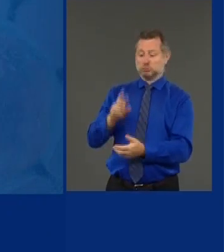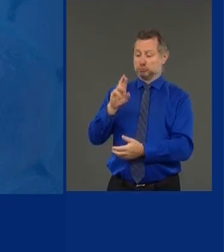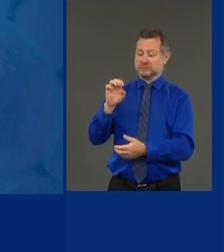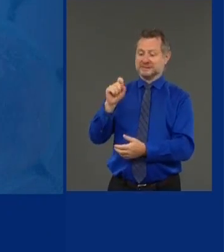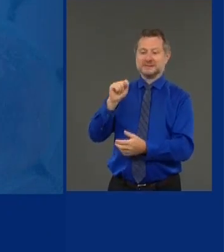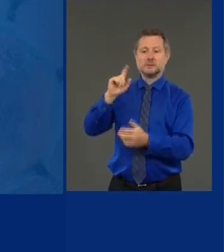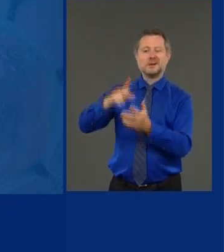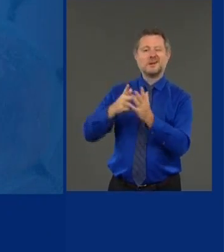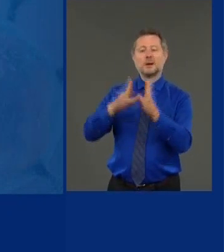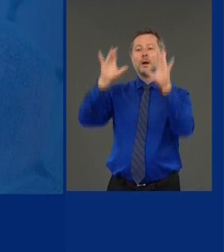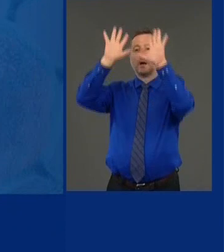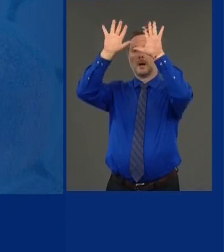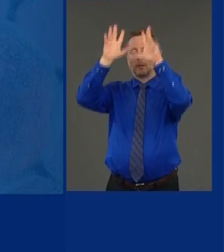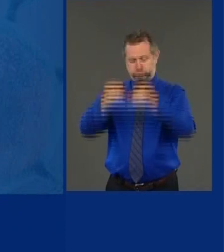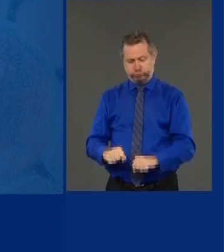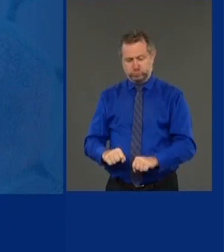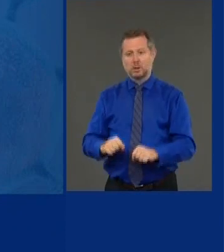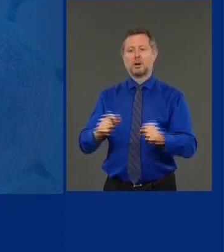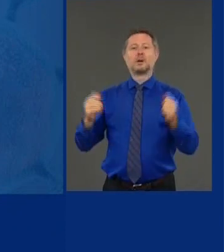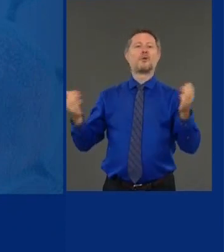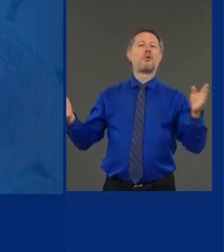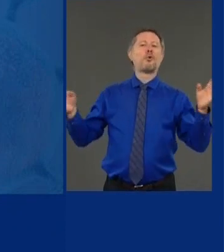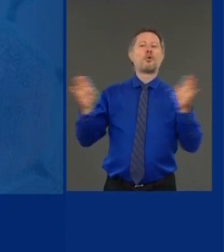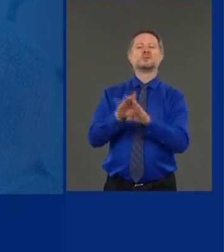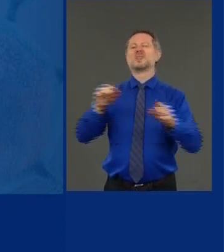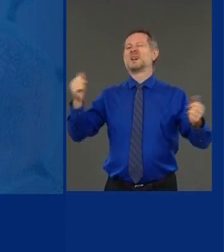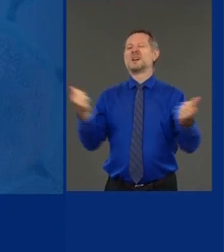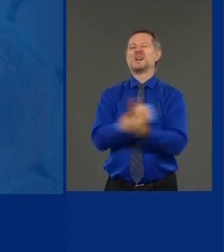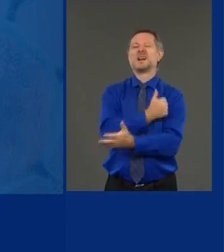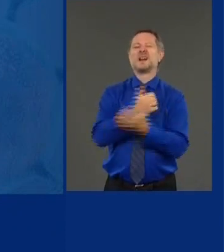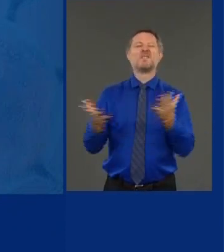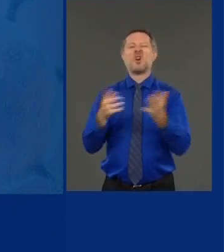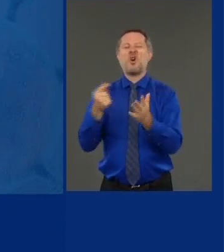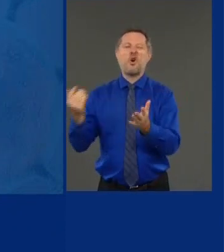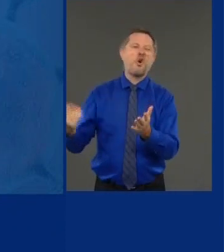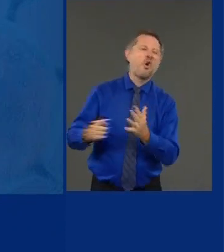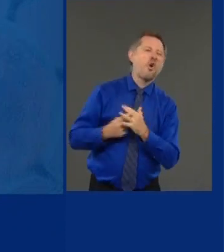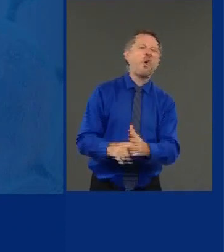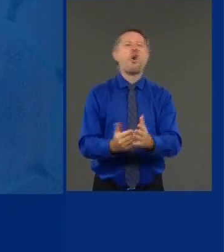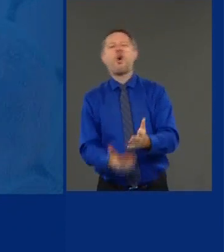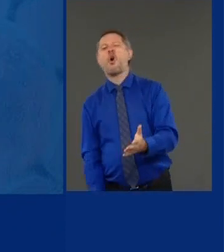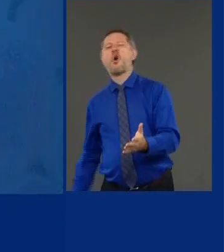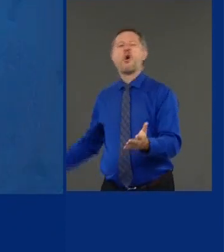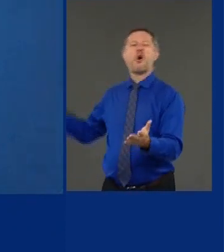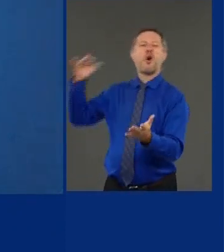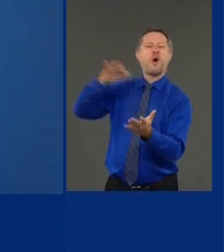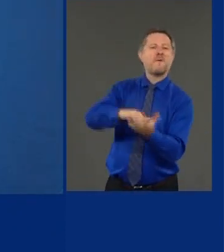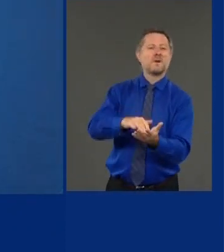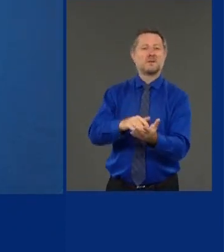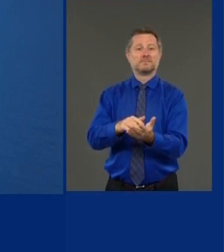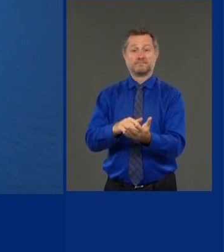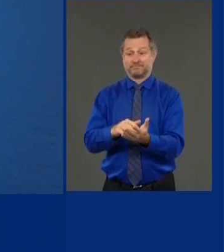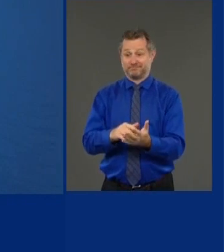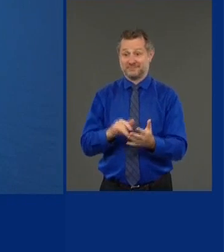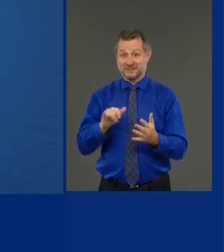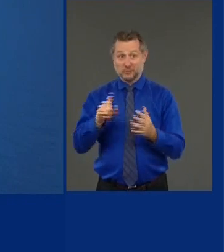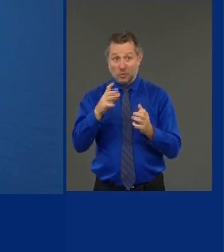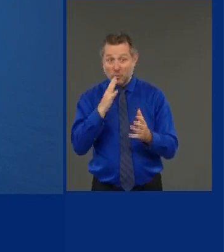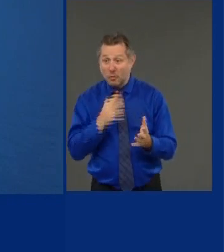ALL OVER AGAIN. THAT'S A DAMNING COMMENTARY ON WHERE WE ARE. HIT THE RESET BUTTON. JUST CLOSE ALL THE STATES AND